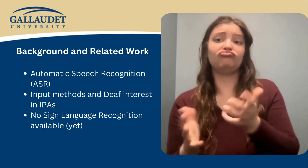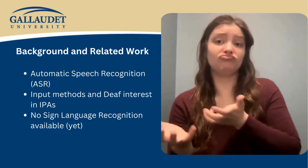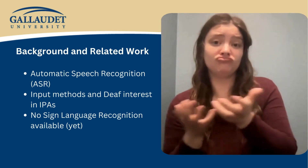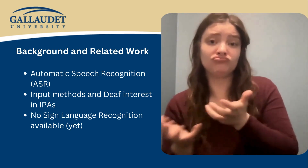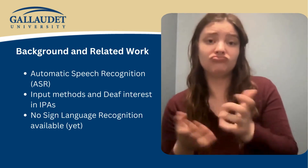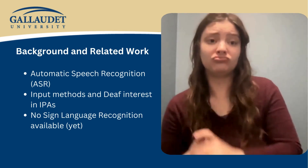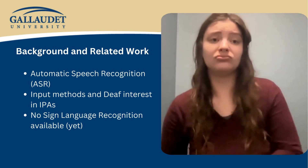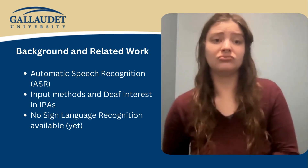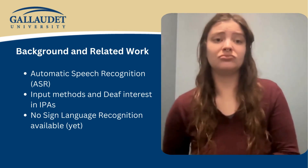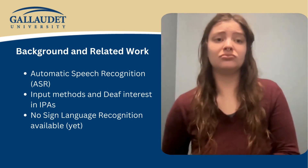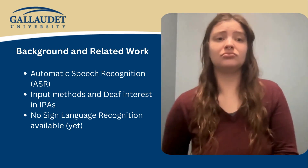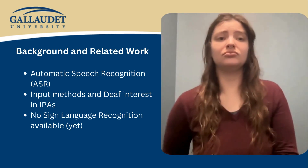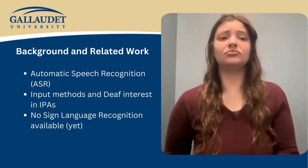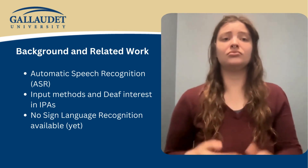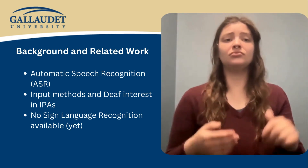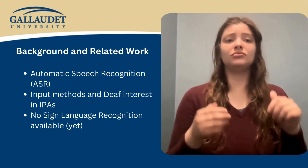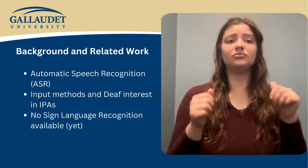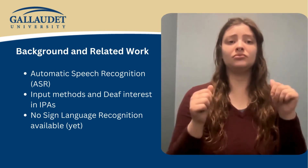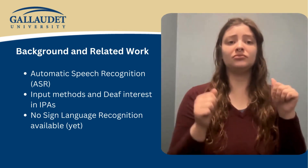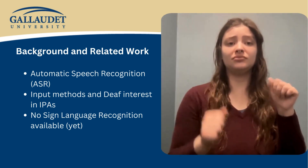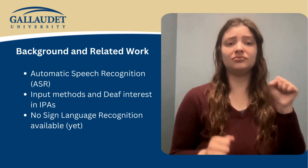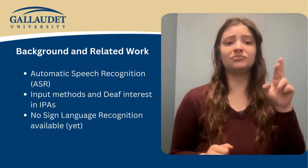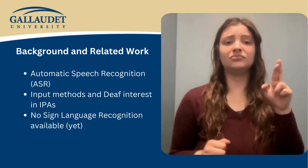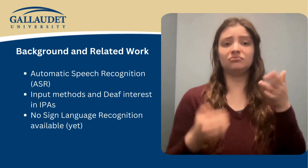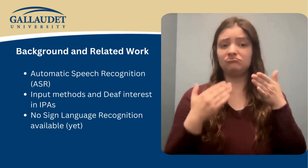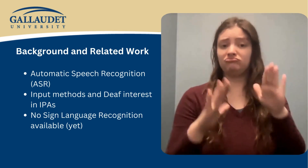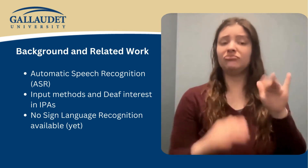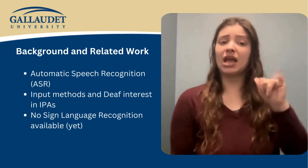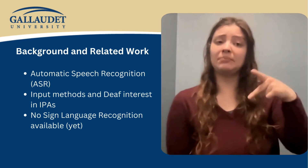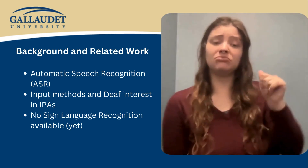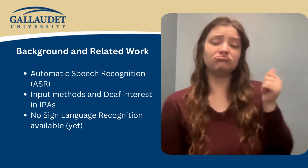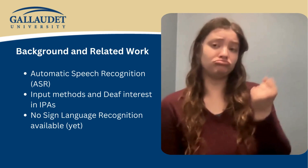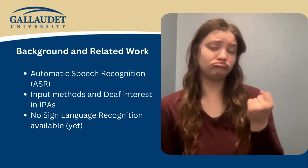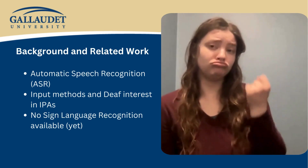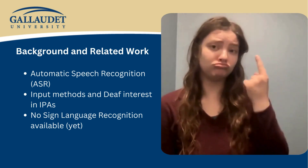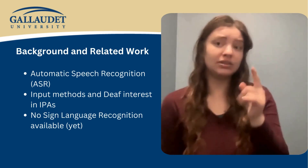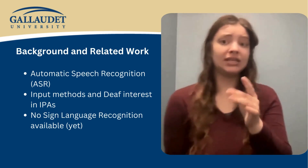Worldwide, there are hundreds of known sign languages that serve as the primary communication